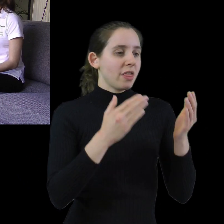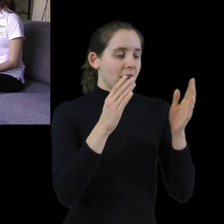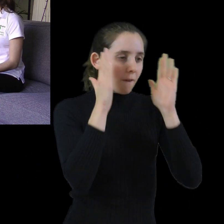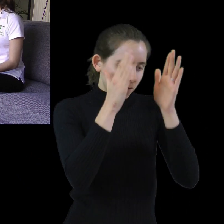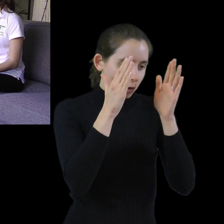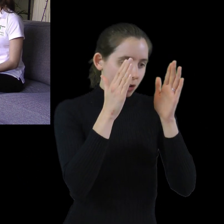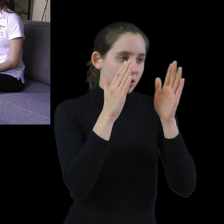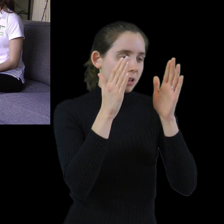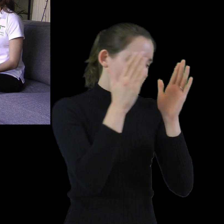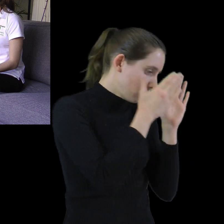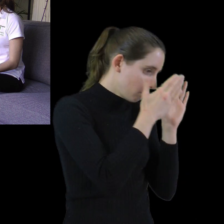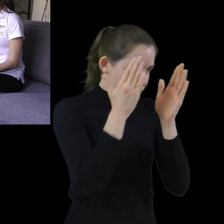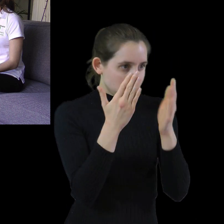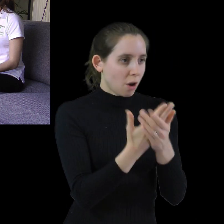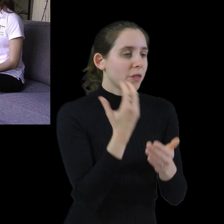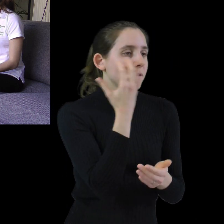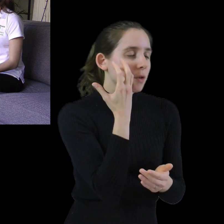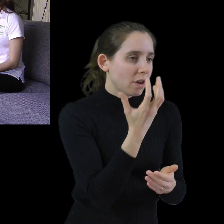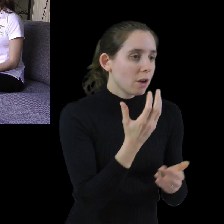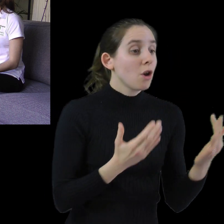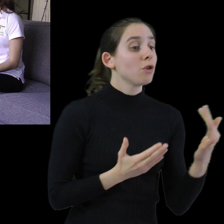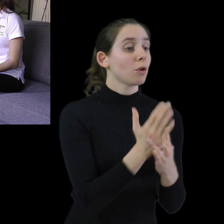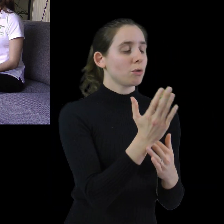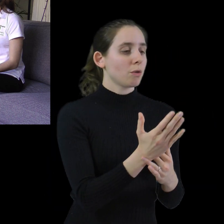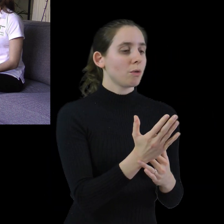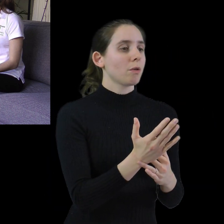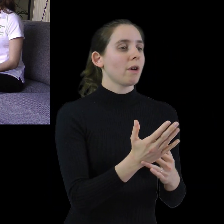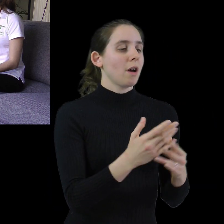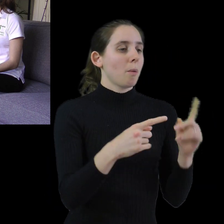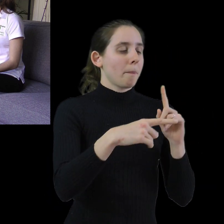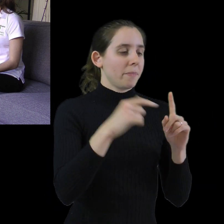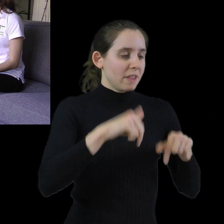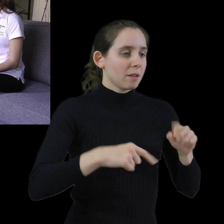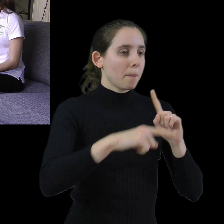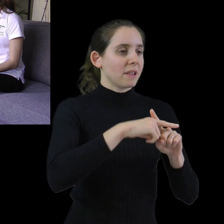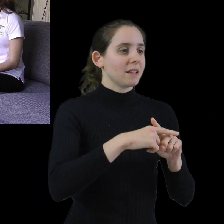And so we're really, through this, in connecting with people, is understanding